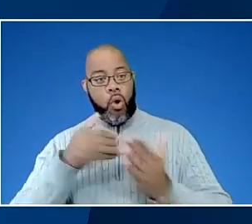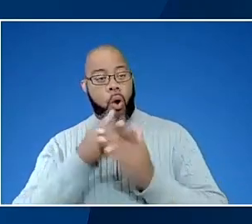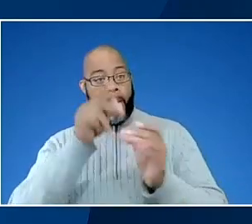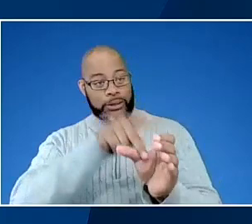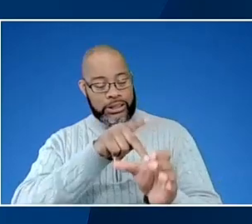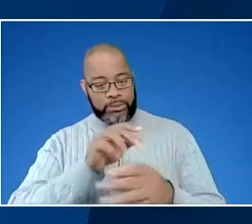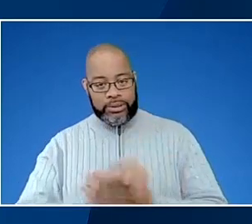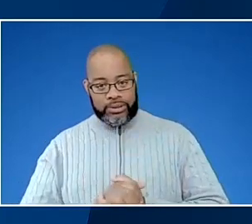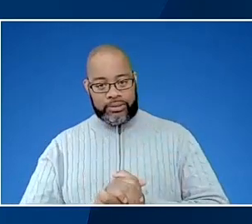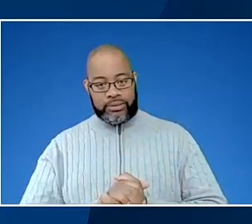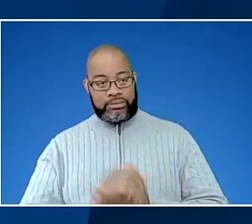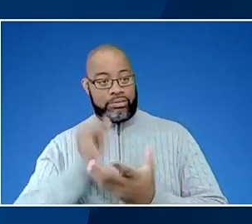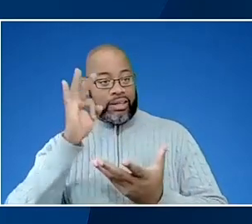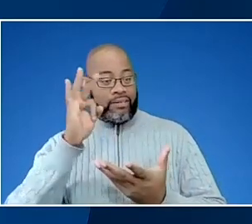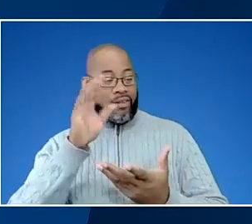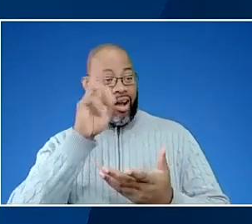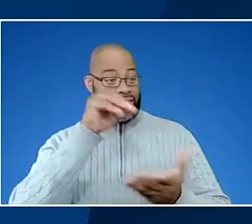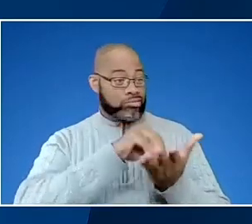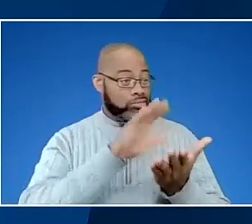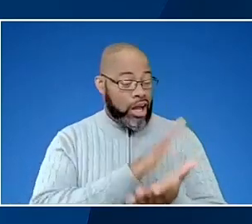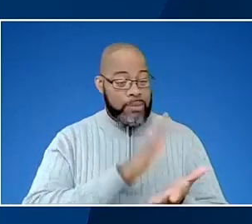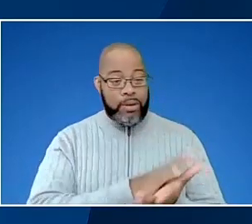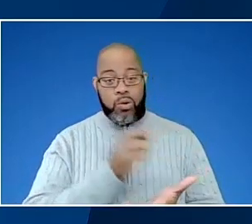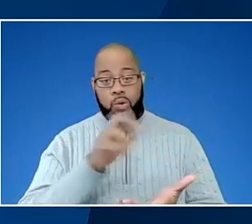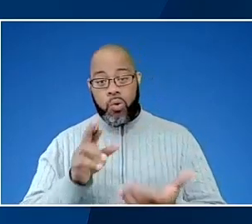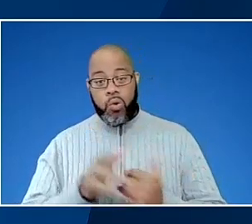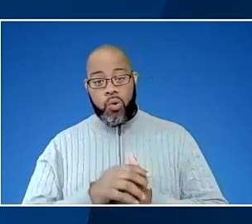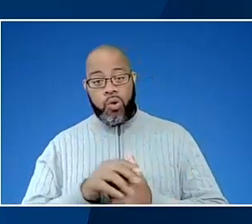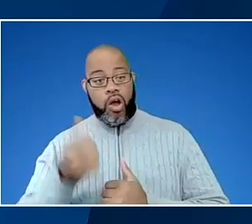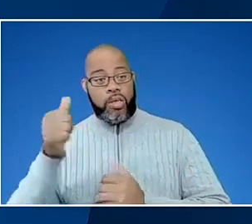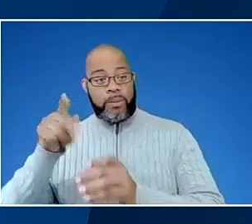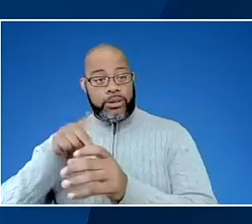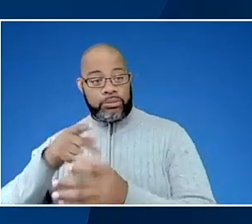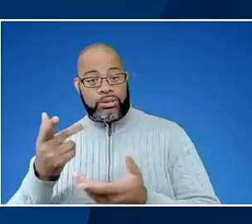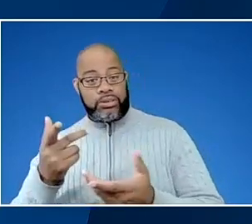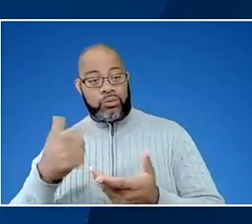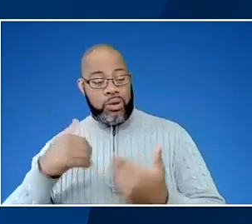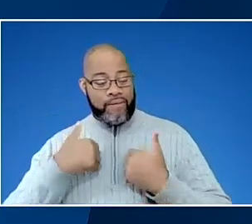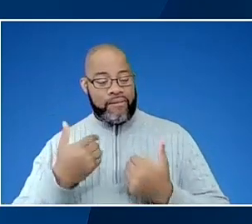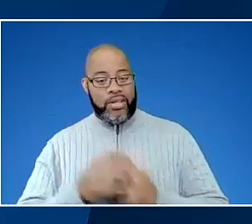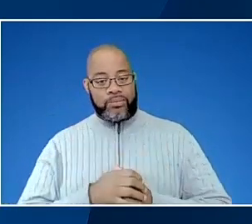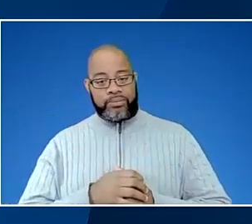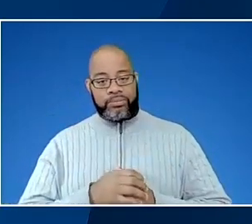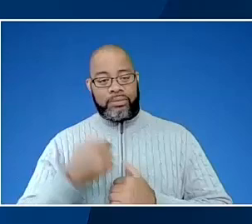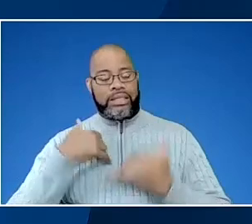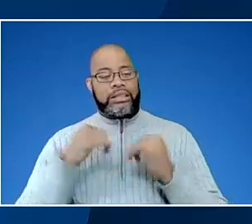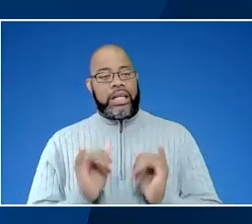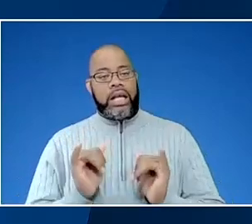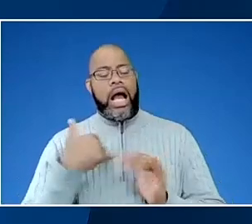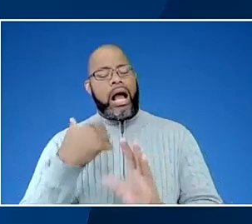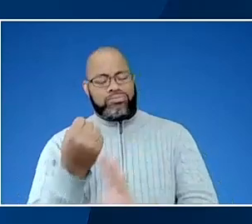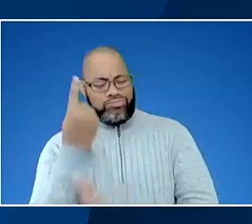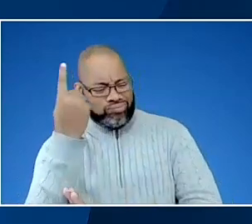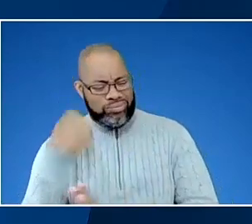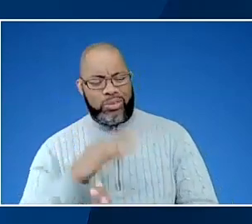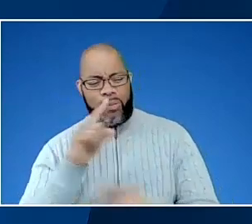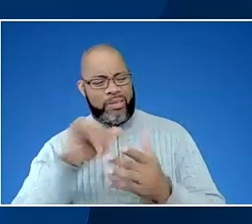whether it's undocumented or the other participants that we have. I still- and I get it, I know we talked about this last time with the whole